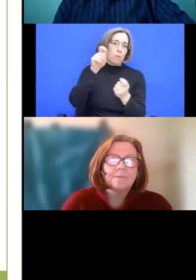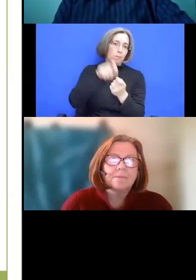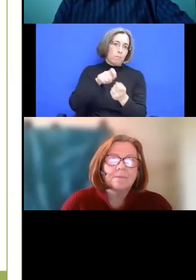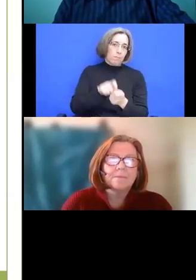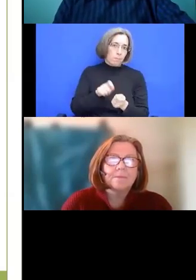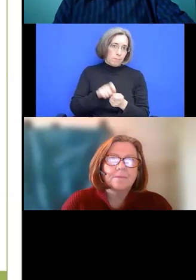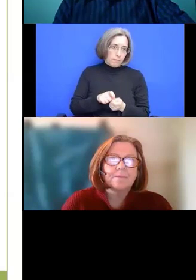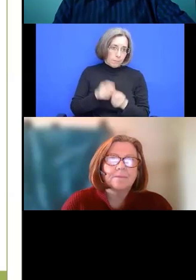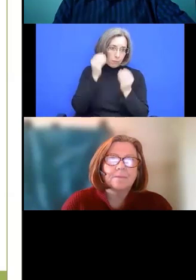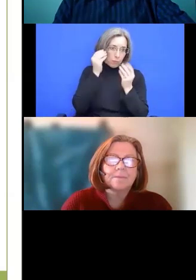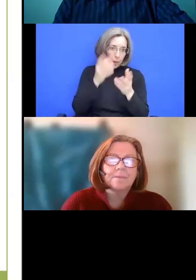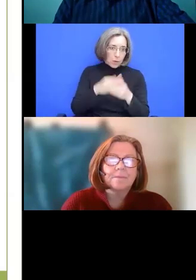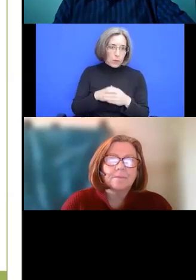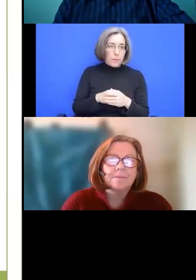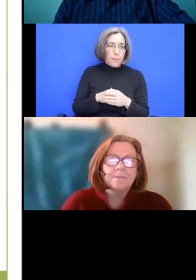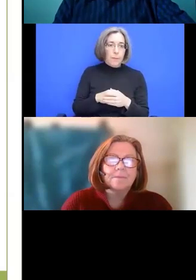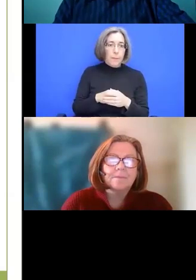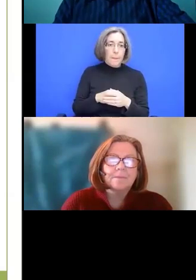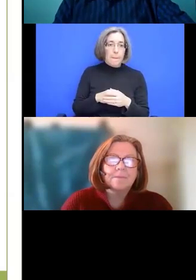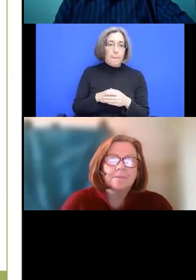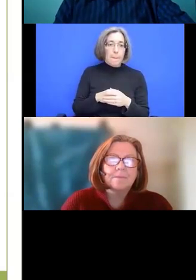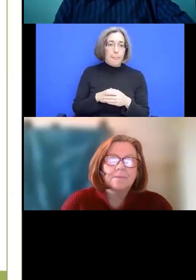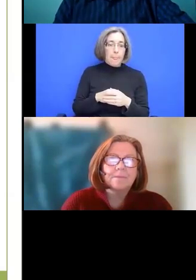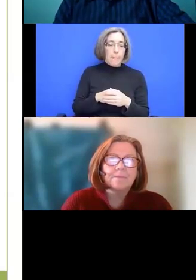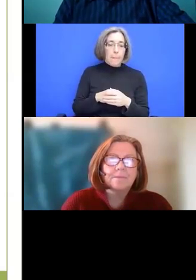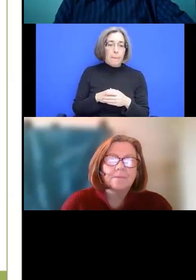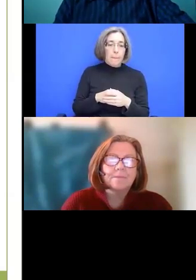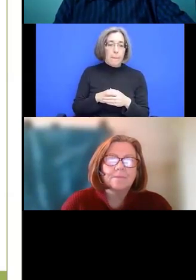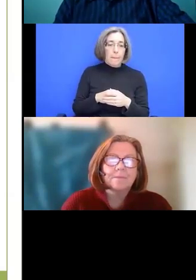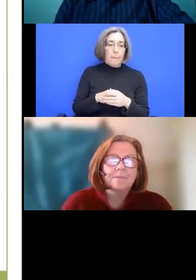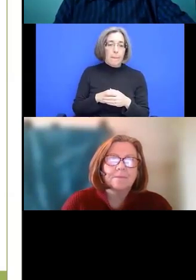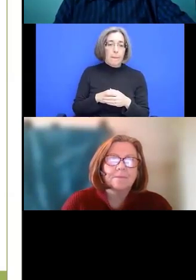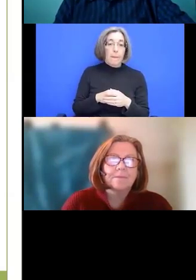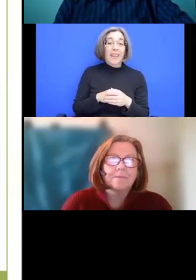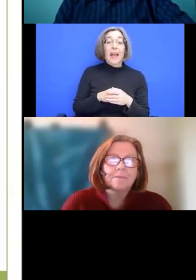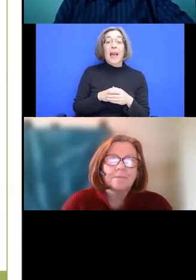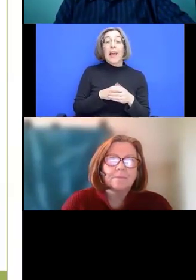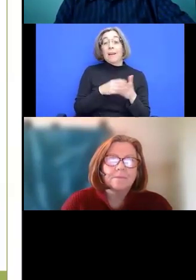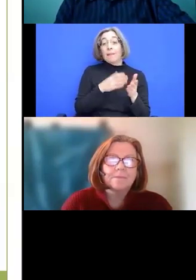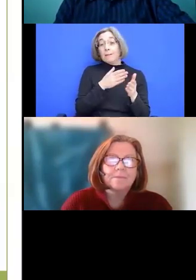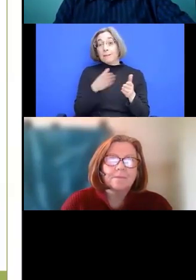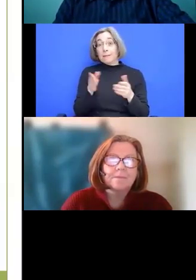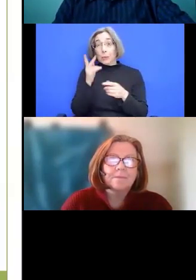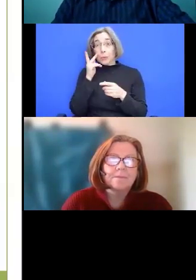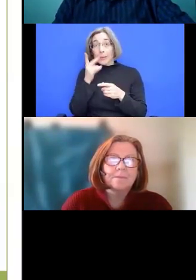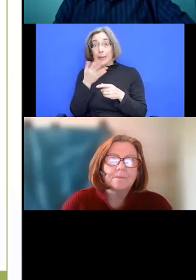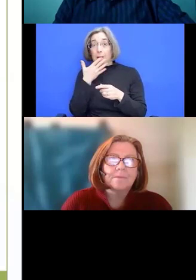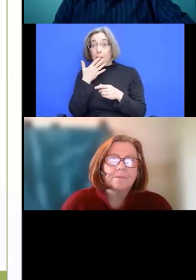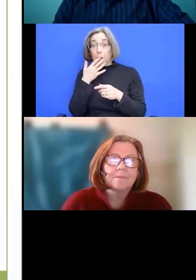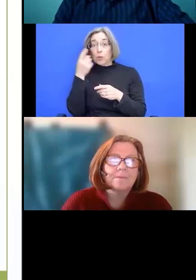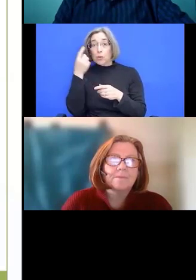You'll also notice that there is some color coding going on. So you see the green for an awarded application.